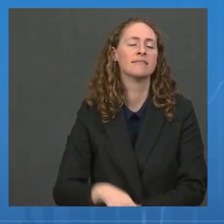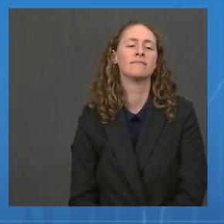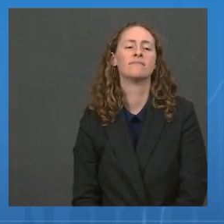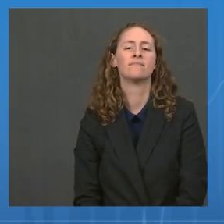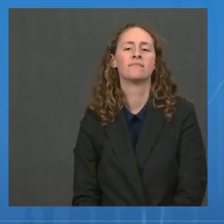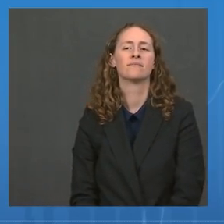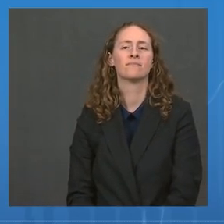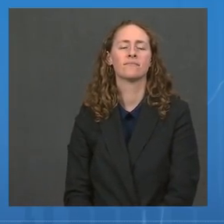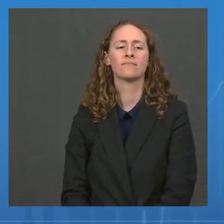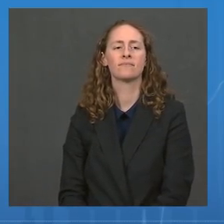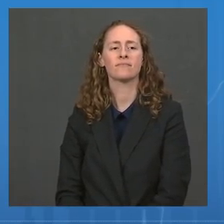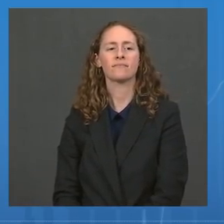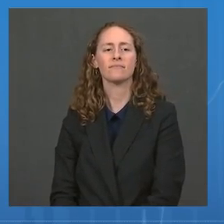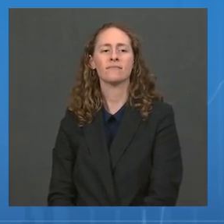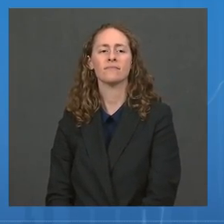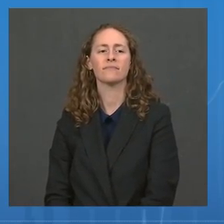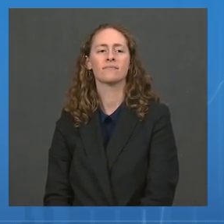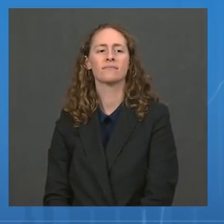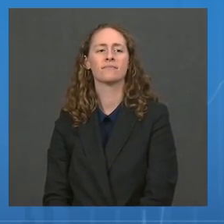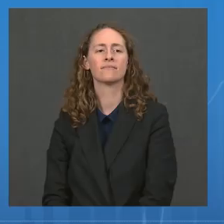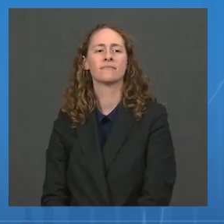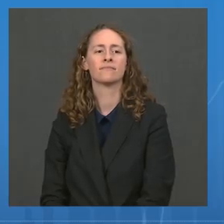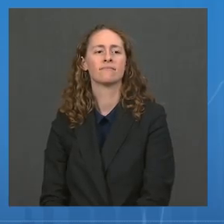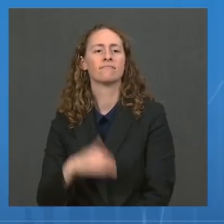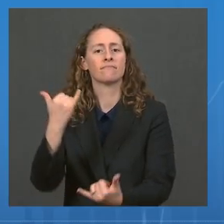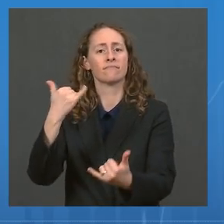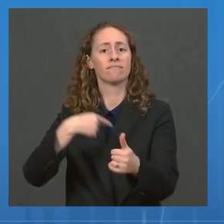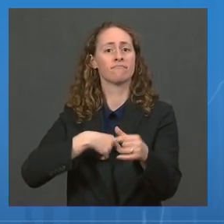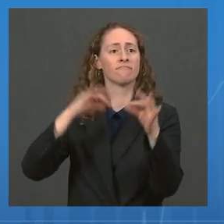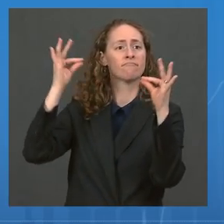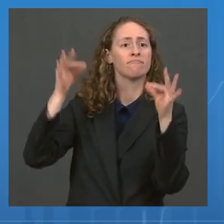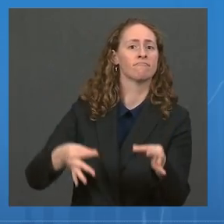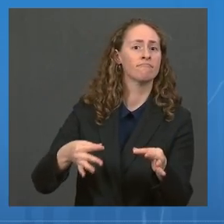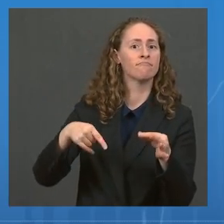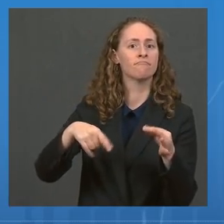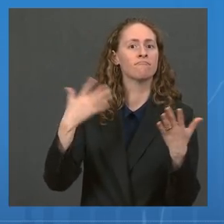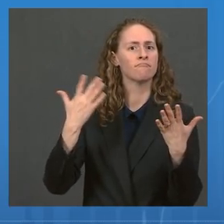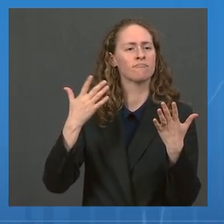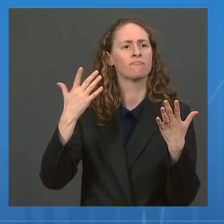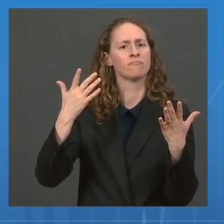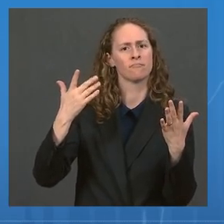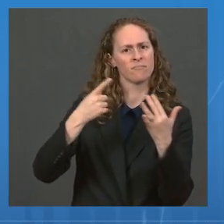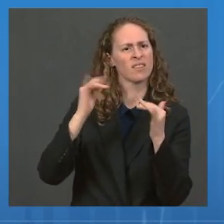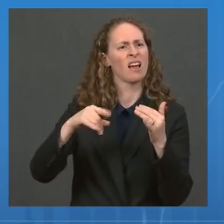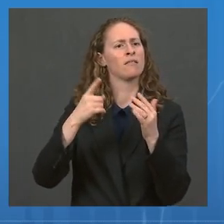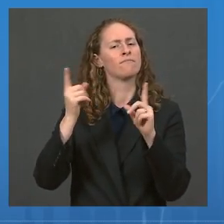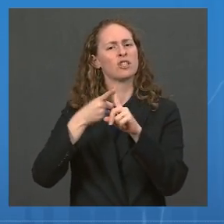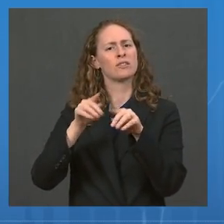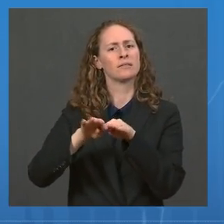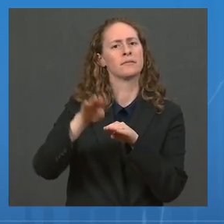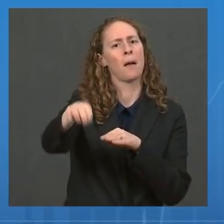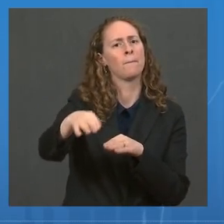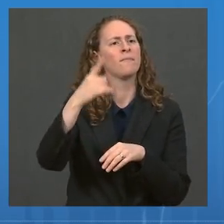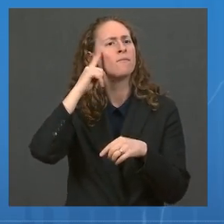While today's action was an initial step related to booster shots, it will not distract us from our most important focus: